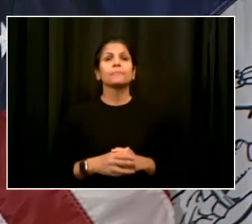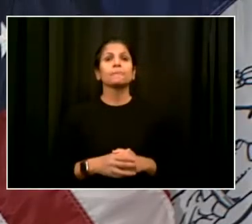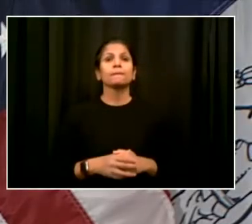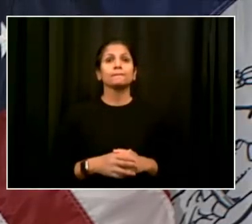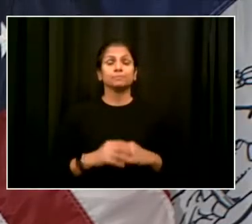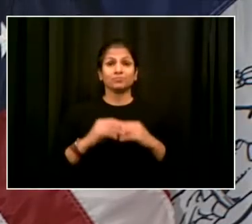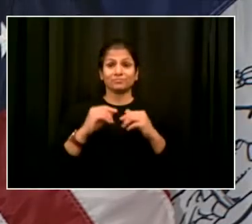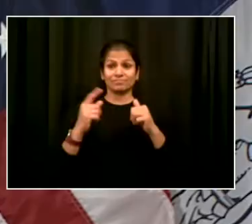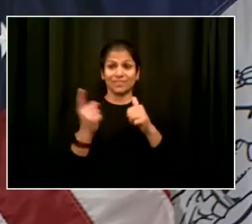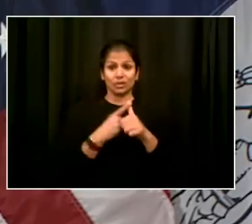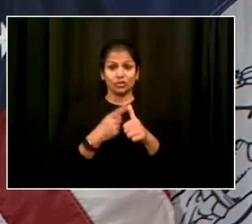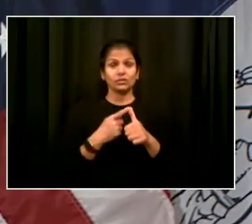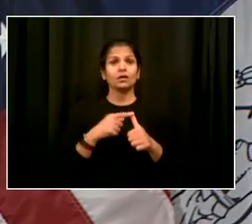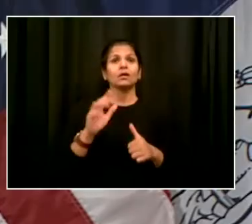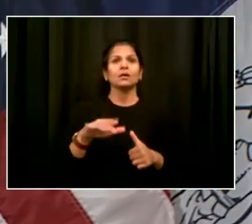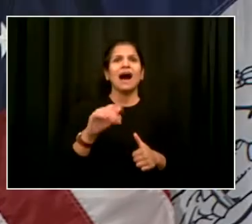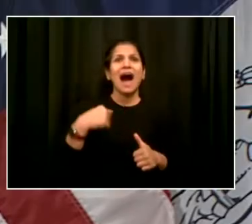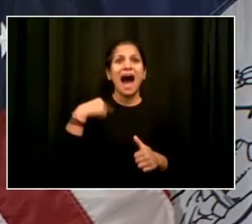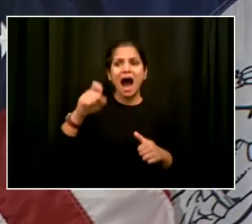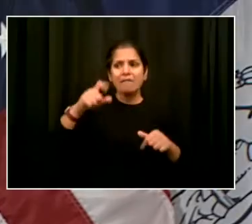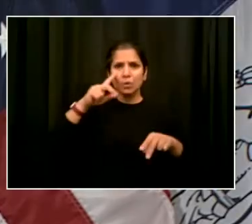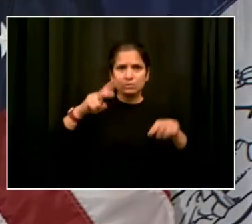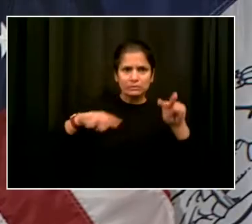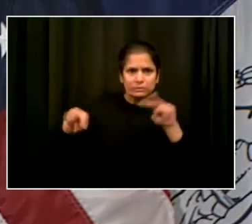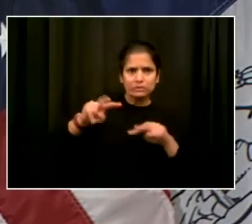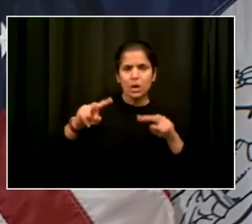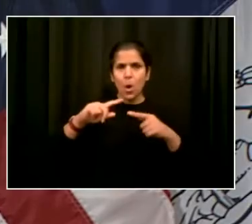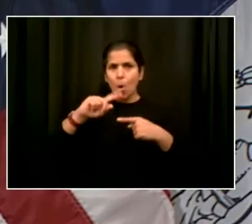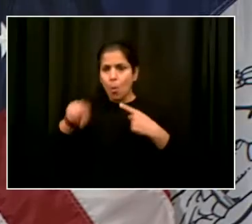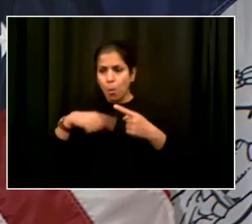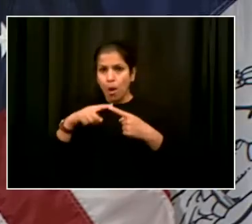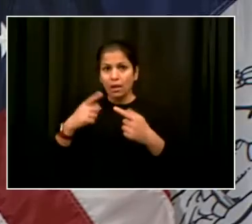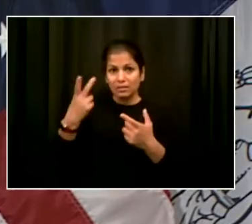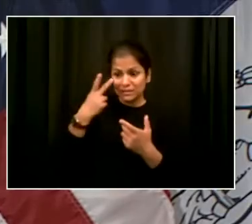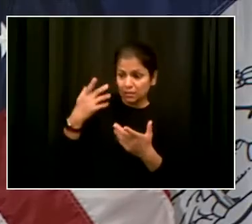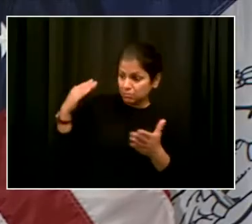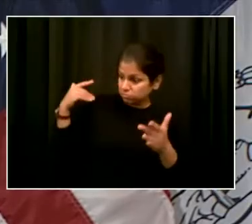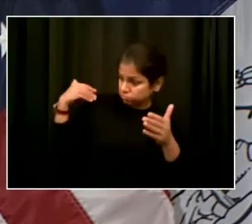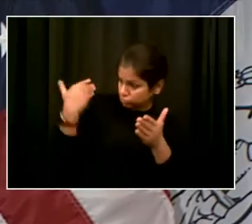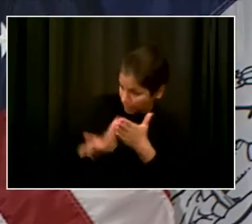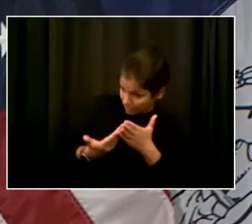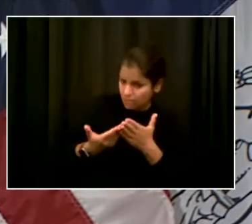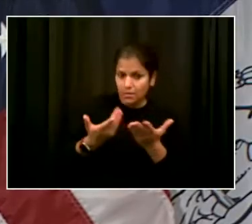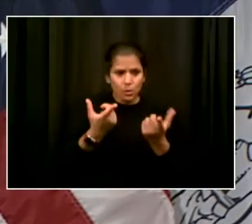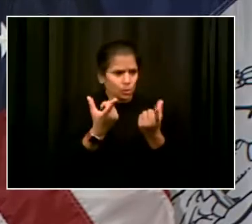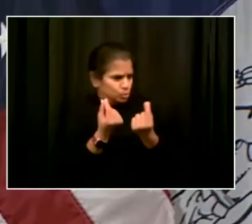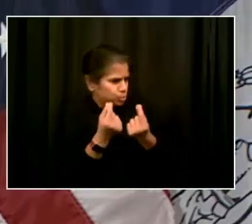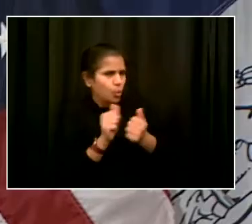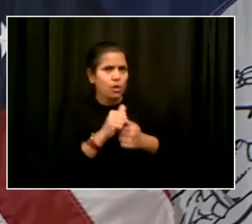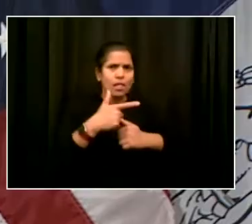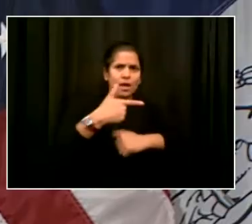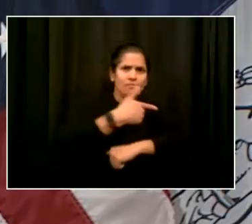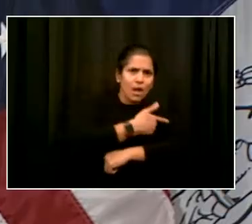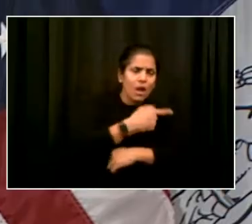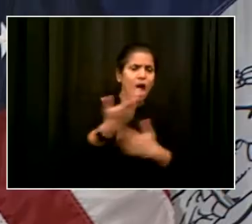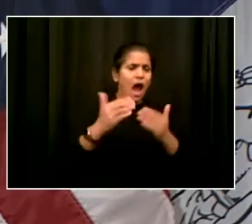SOMETHINNG WE E WILL HAVE TO DEAL WITH AFTER A COUPLE THINGS HAPPEN, FIRST OF ALL THE VACCINE